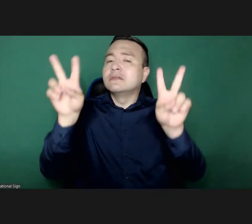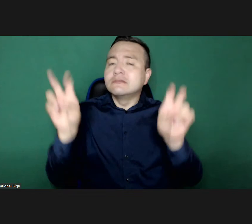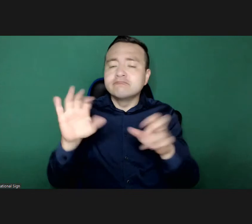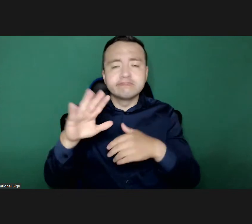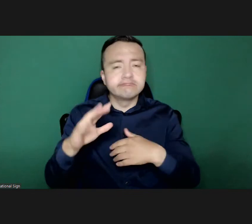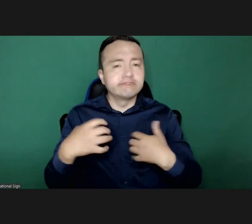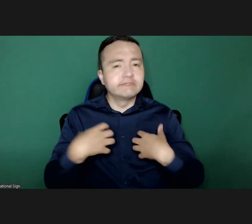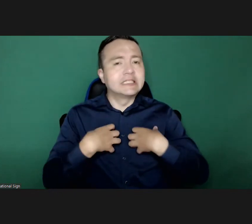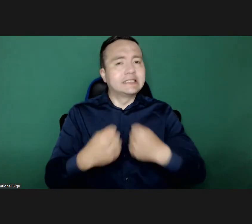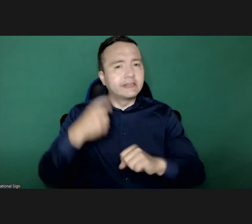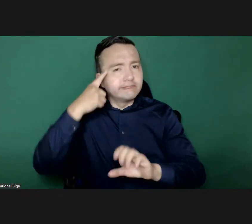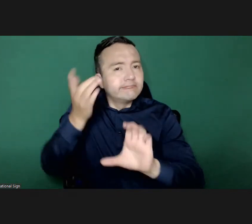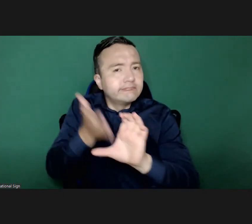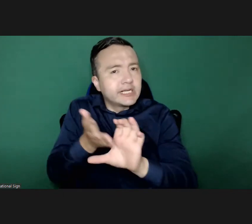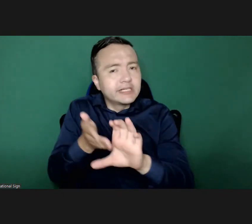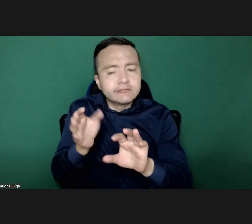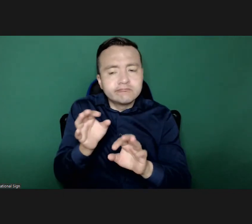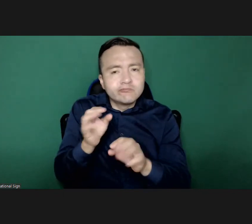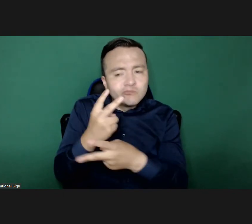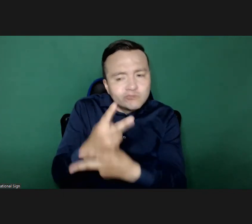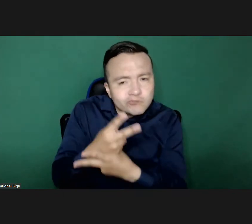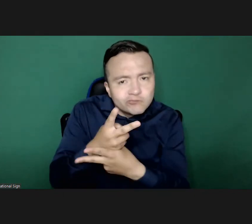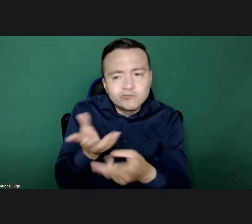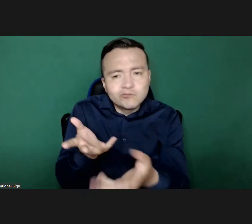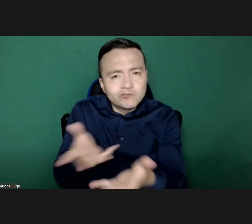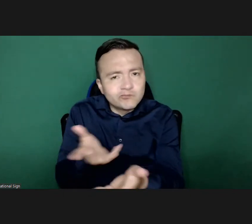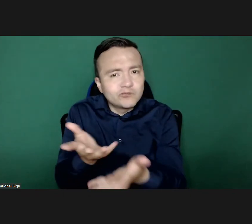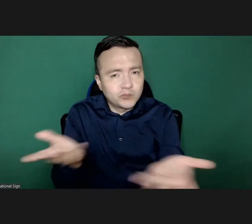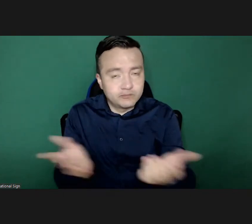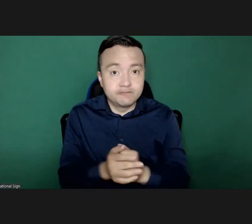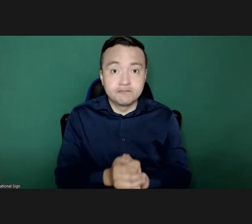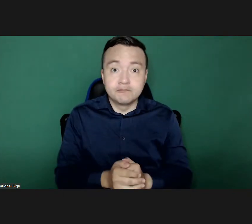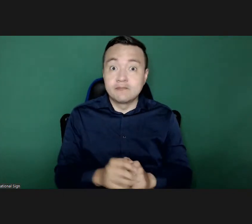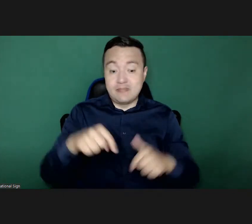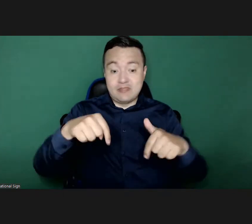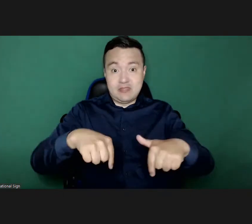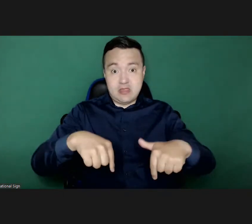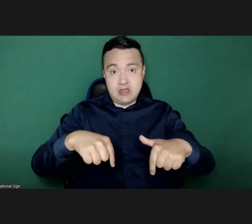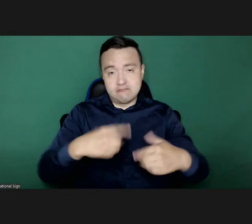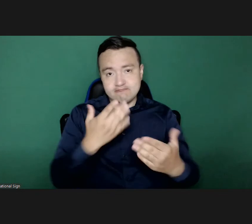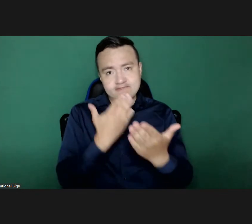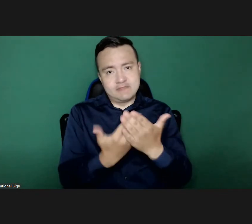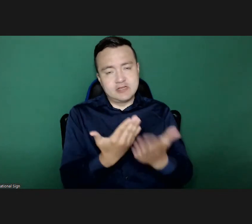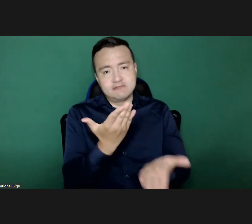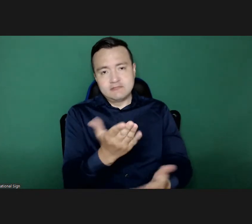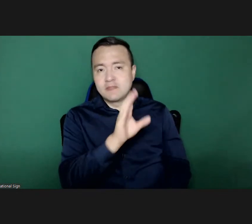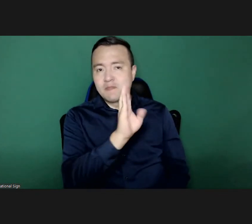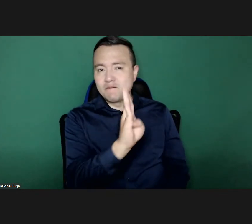Inter-American Development Bank, Dr. Ferdinando Regalia, for joining us in this session today.